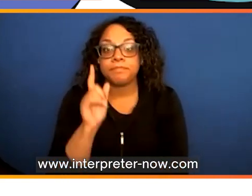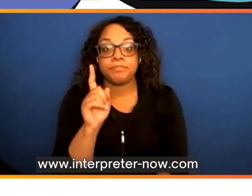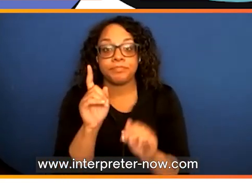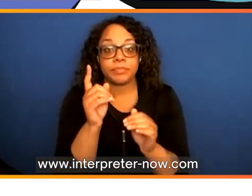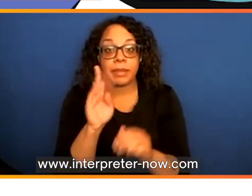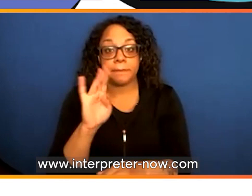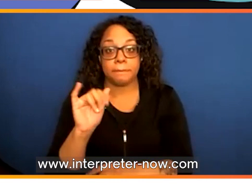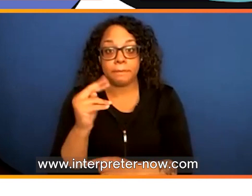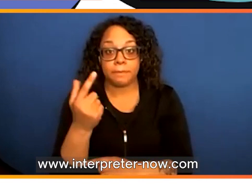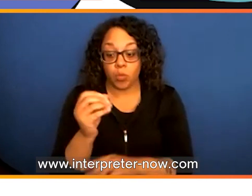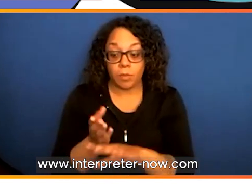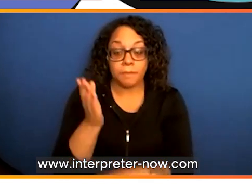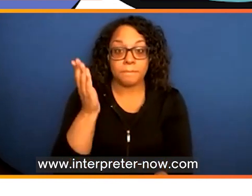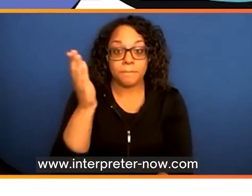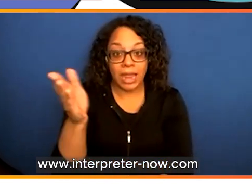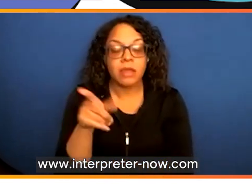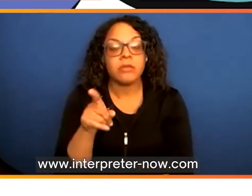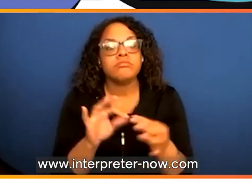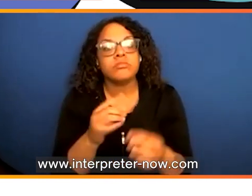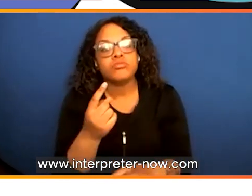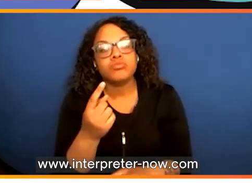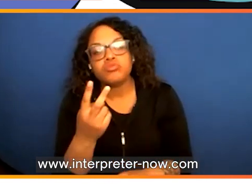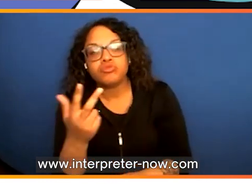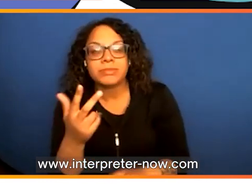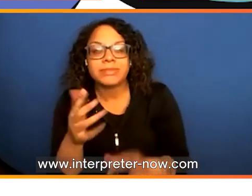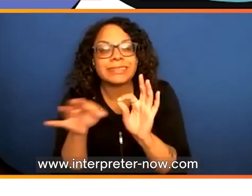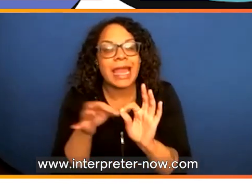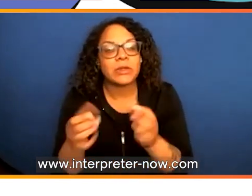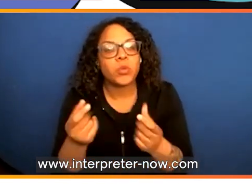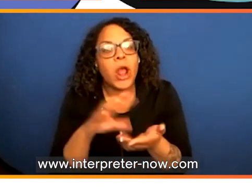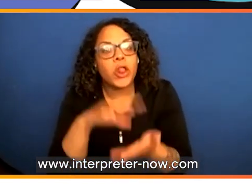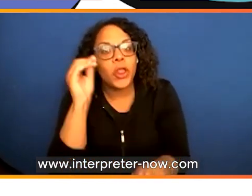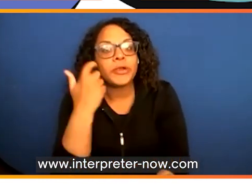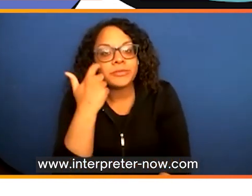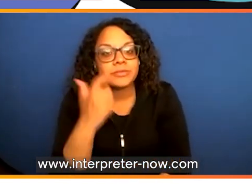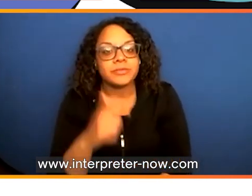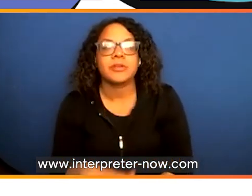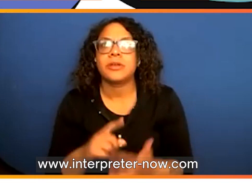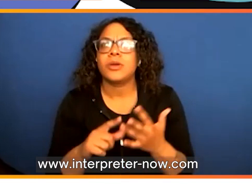So what else do we have in there? Videos. Articles. Asking someone in their network,